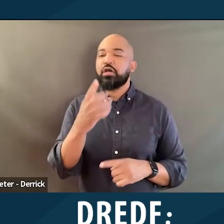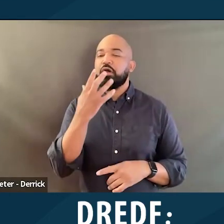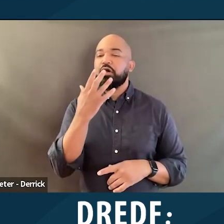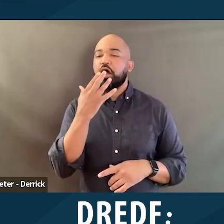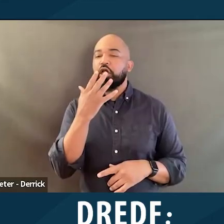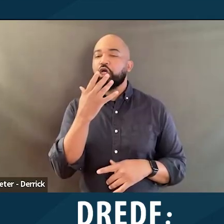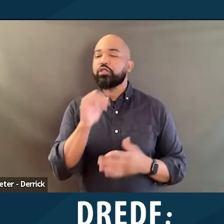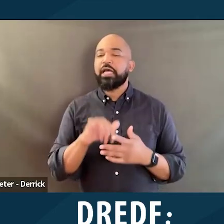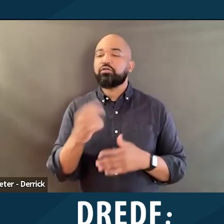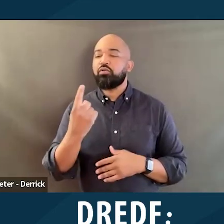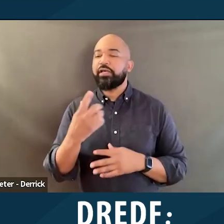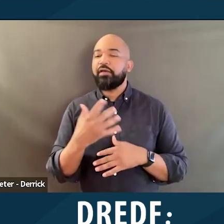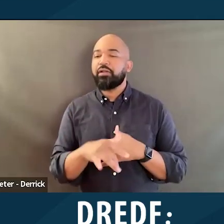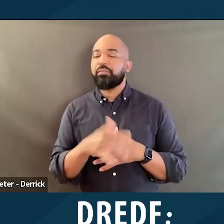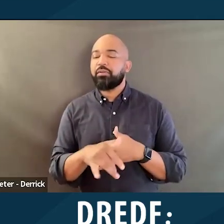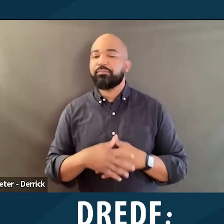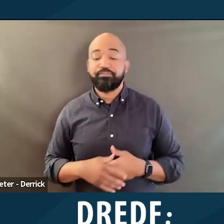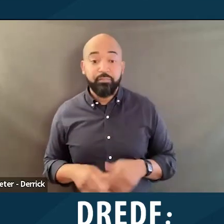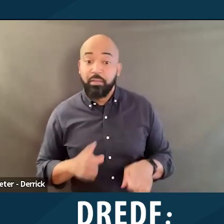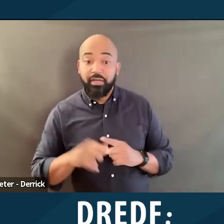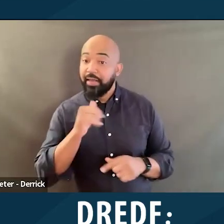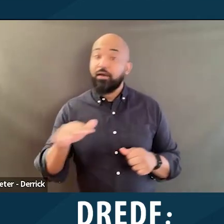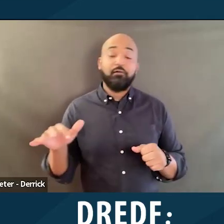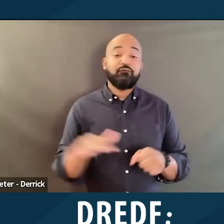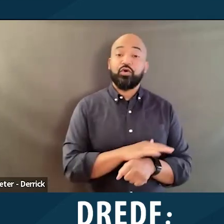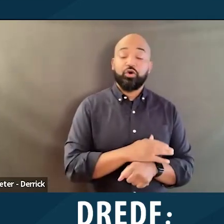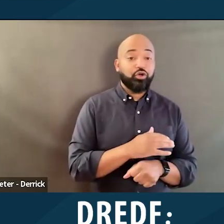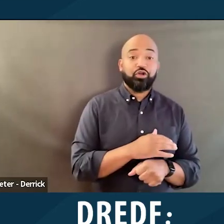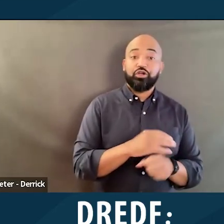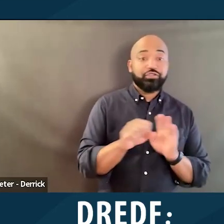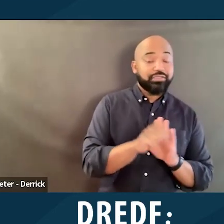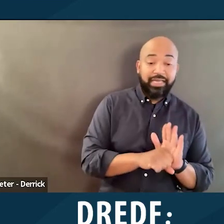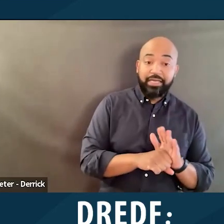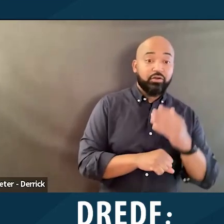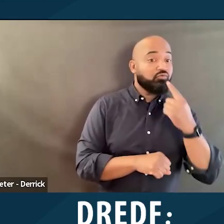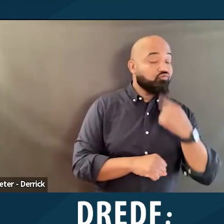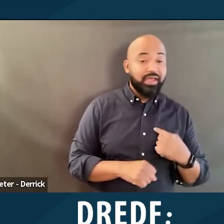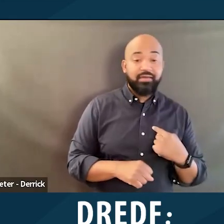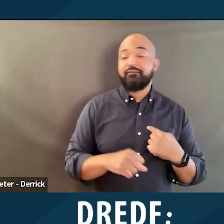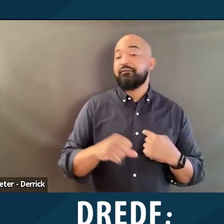But not all the states are all the way red or blue or whatever, right, so your Attorney General,